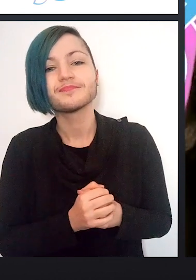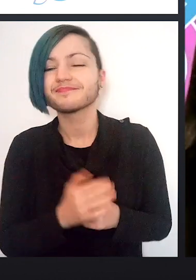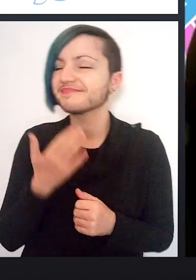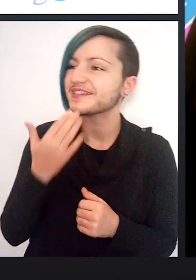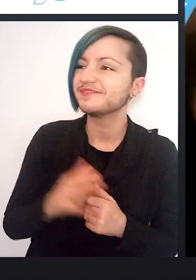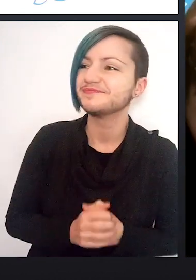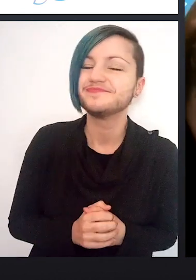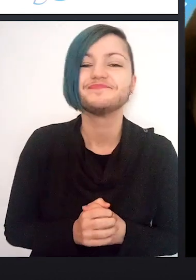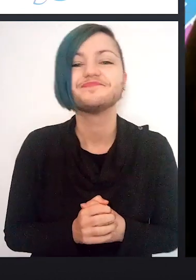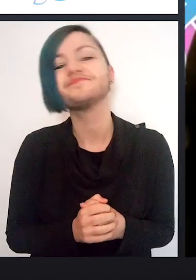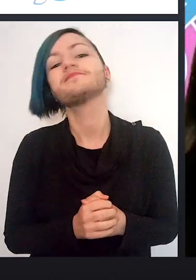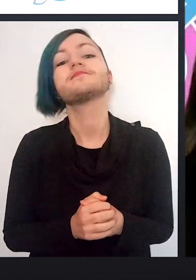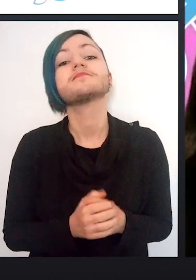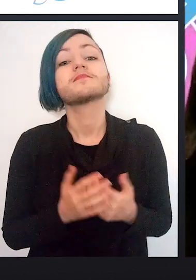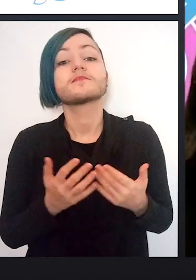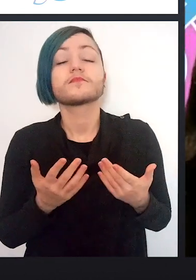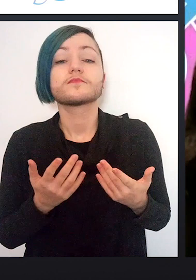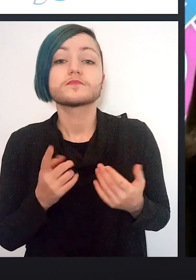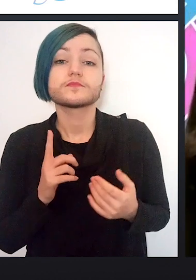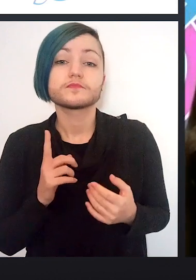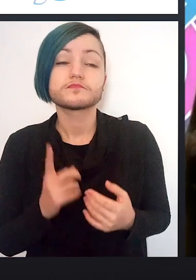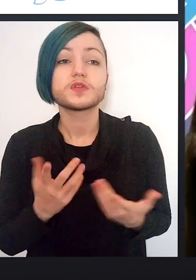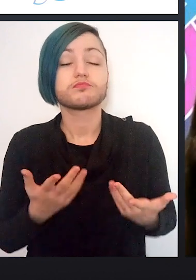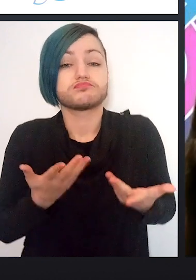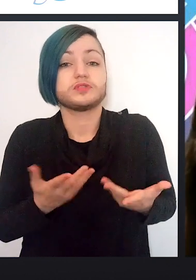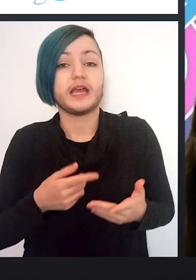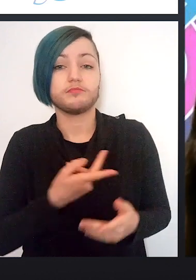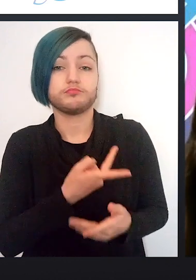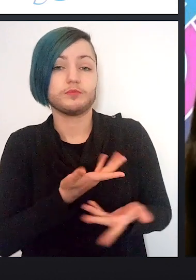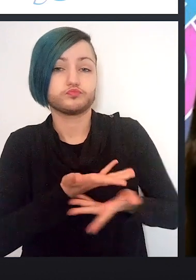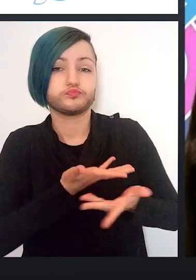So we're going to talk to each other a little bit about